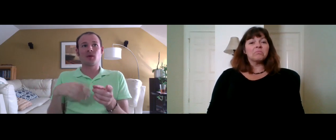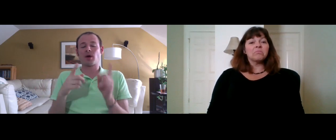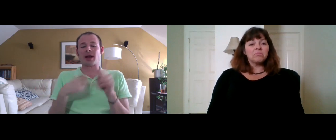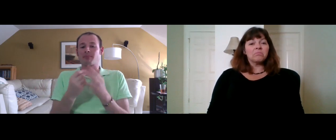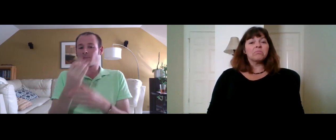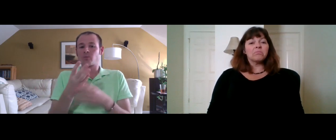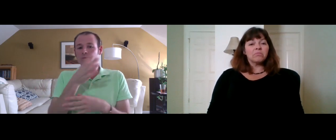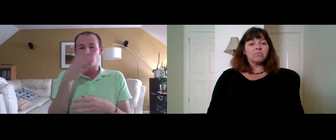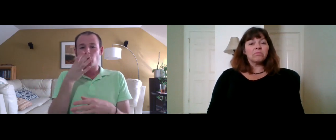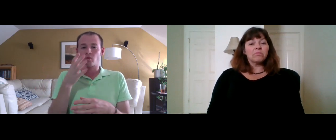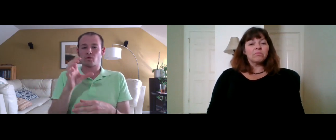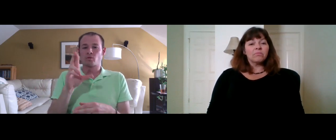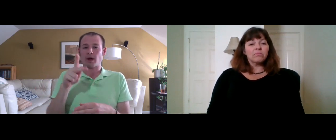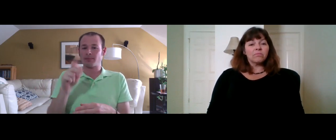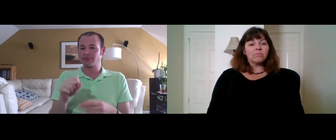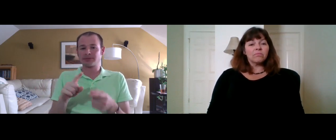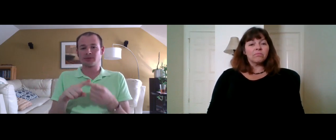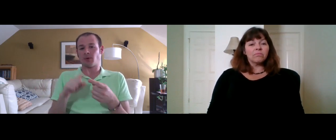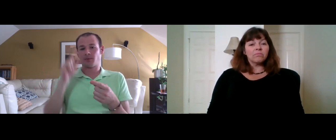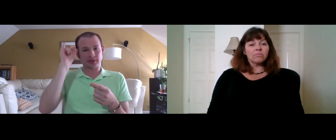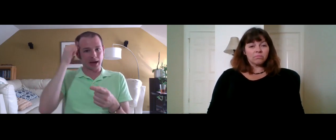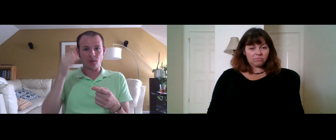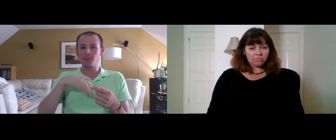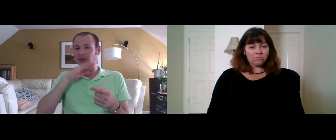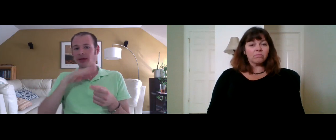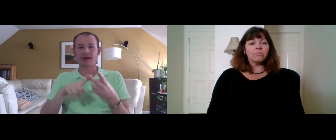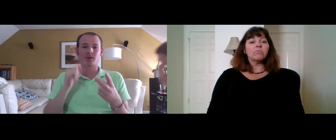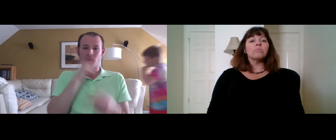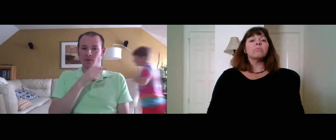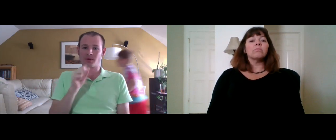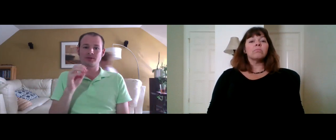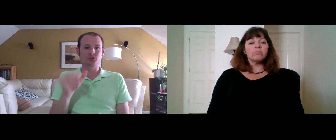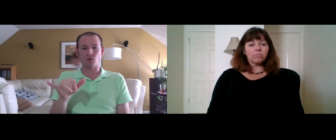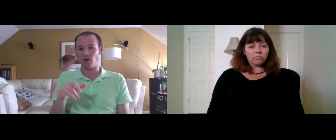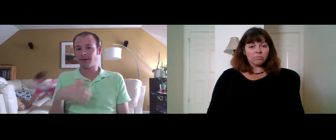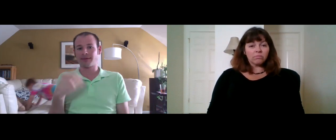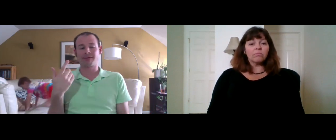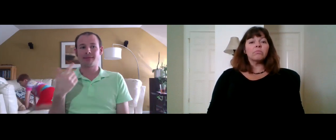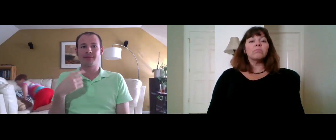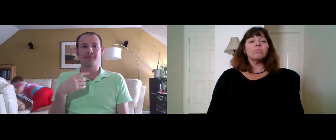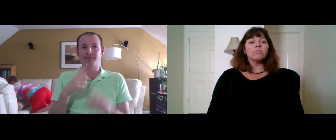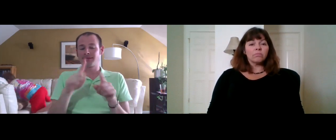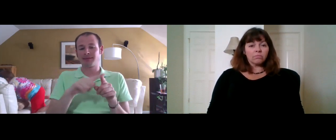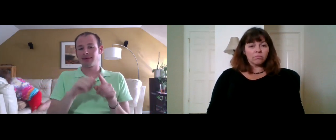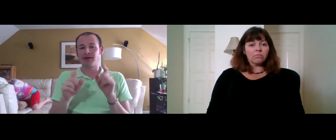what kind of crops the farmers grow what kind of cow, pig, corn, or soy